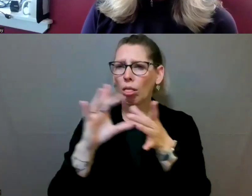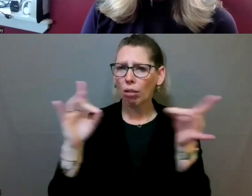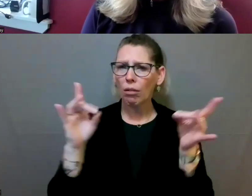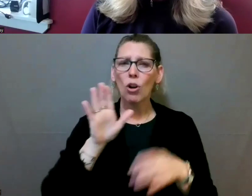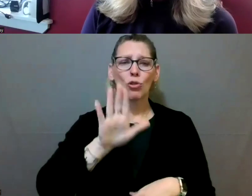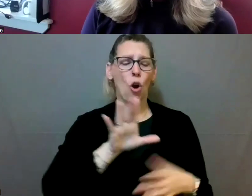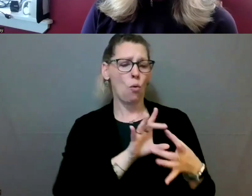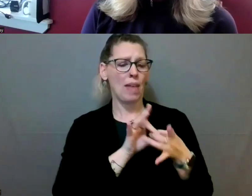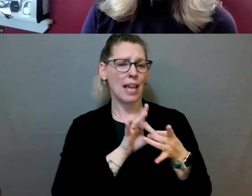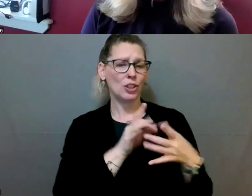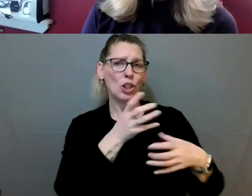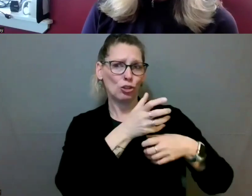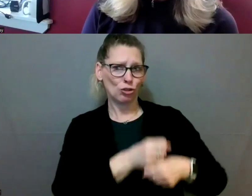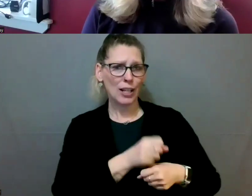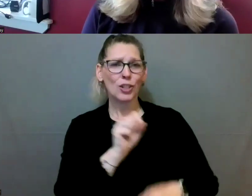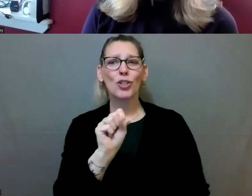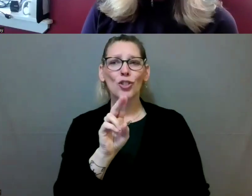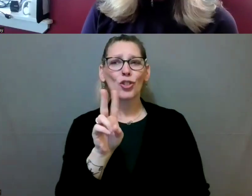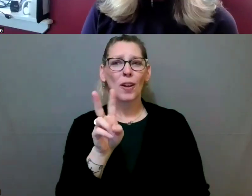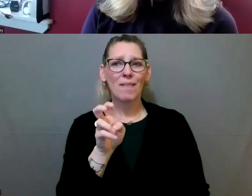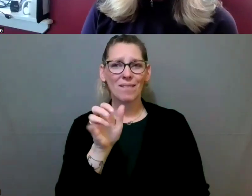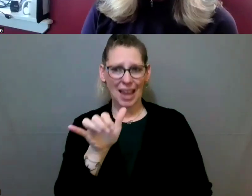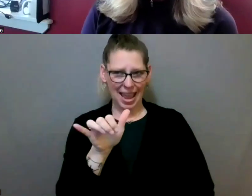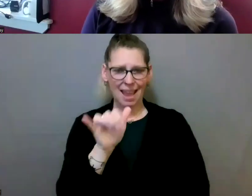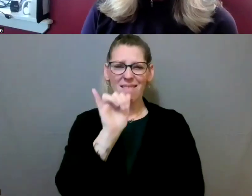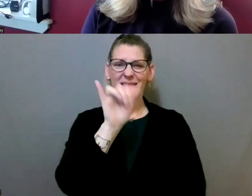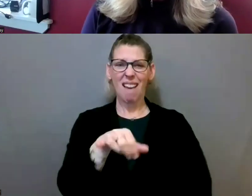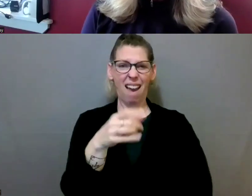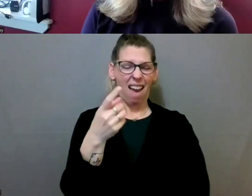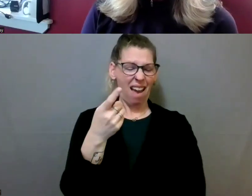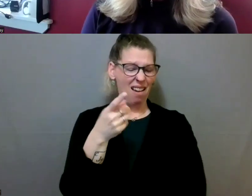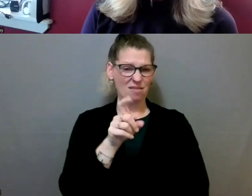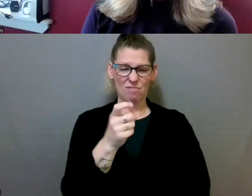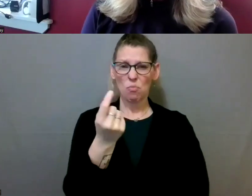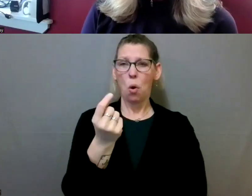trust survey and I know that that's something do you know like what's your procedure around